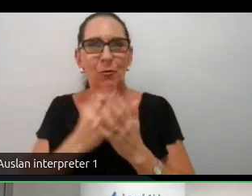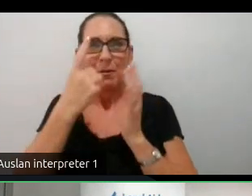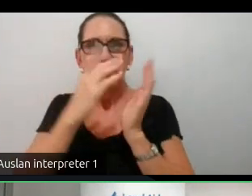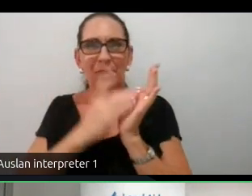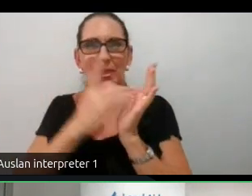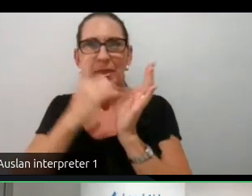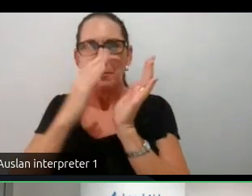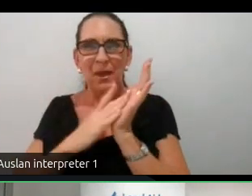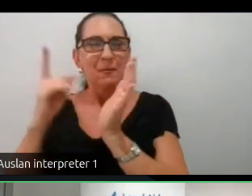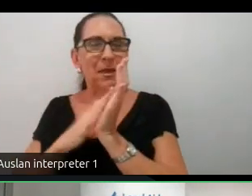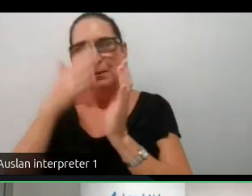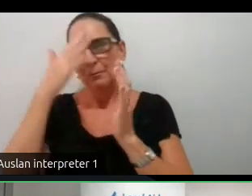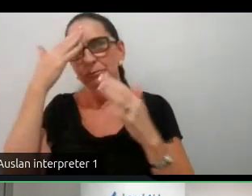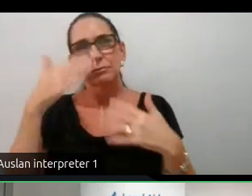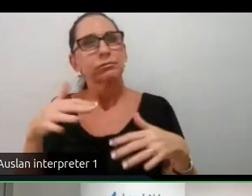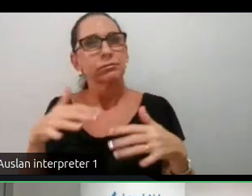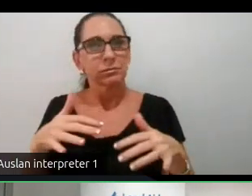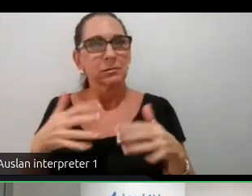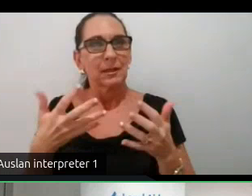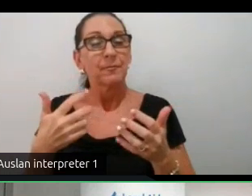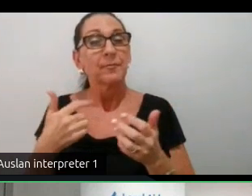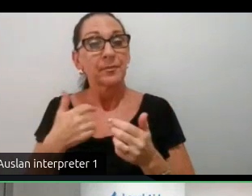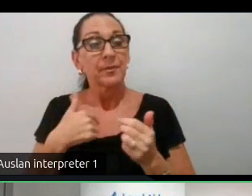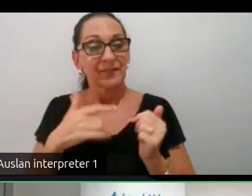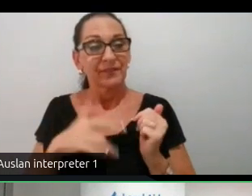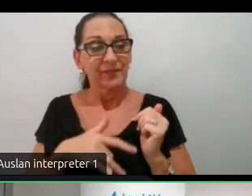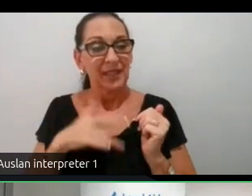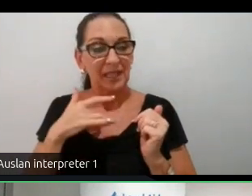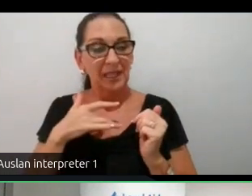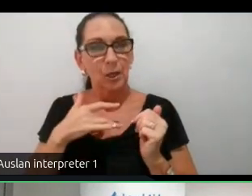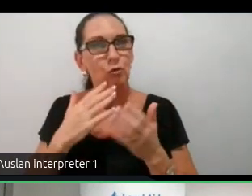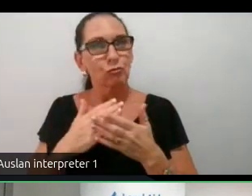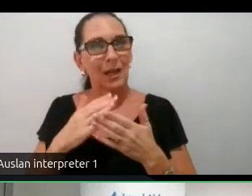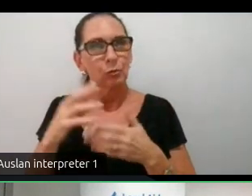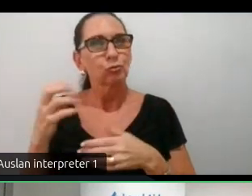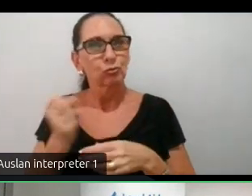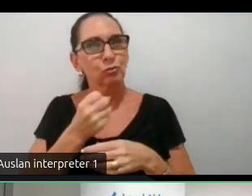you're moving every month where you're moving every month and I do think that it is within the